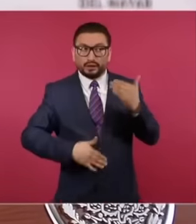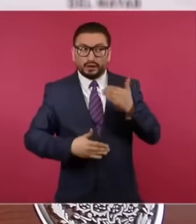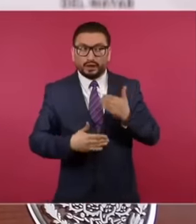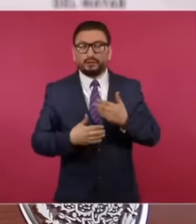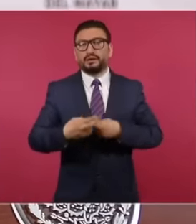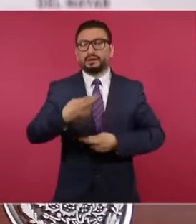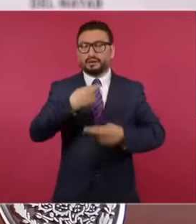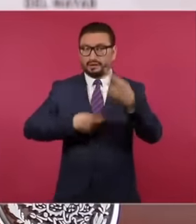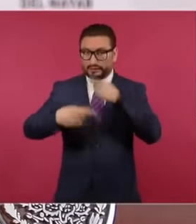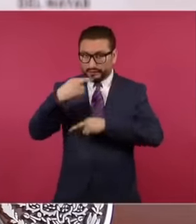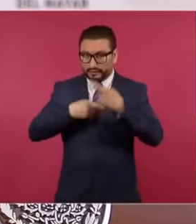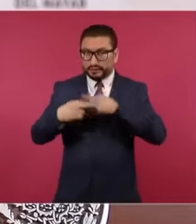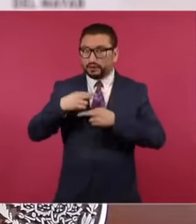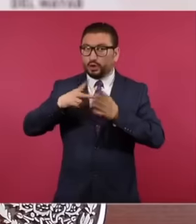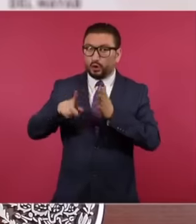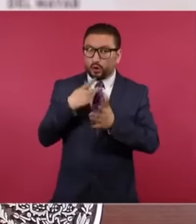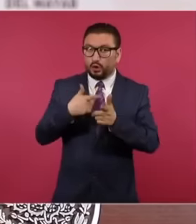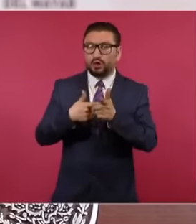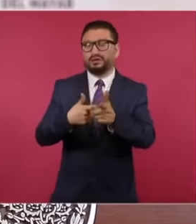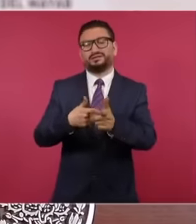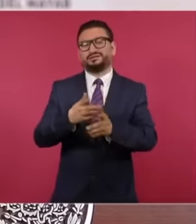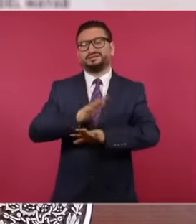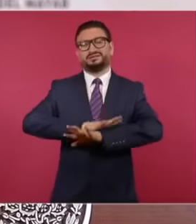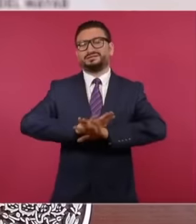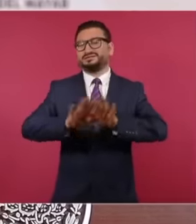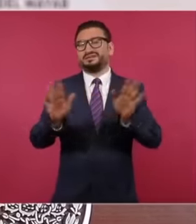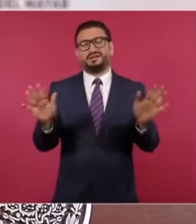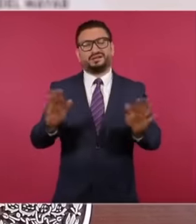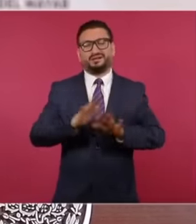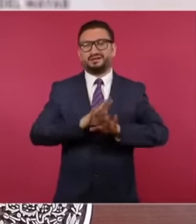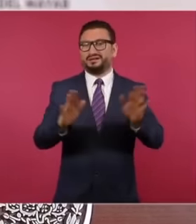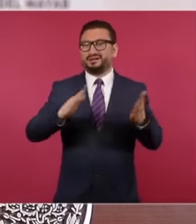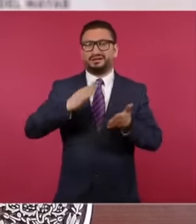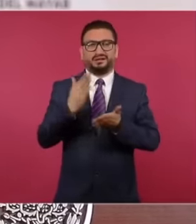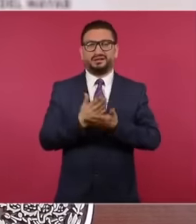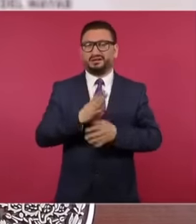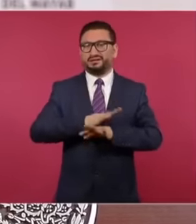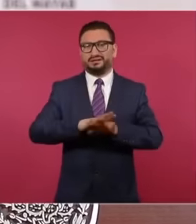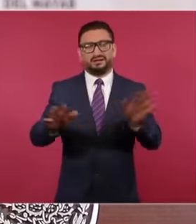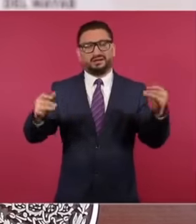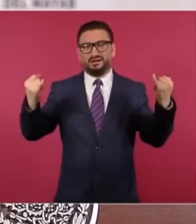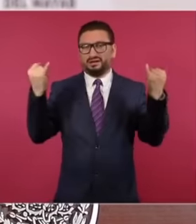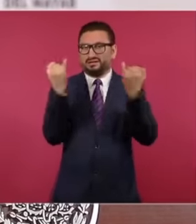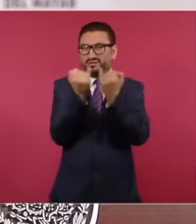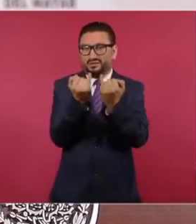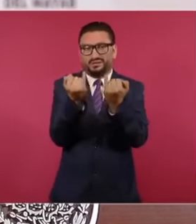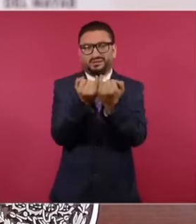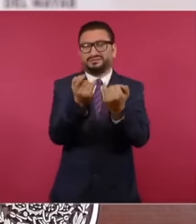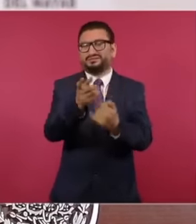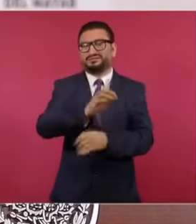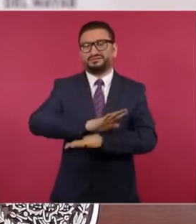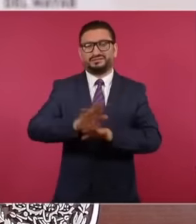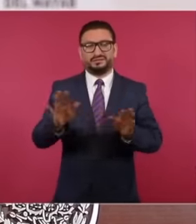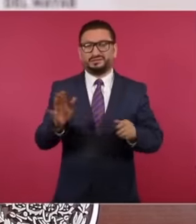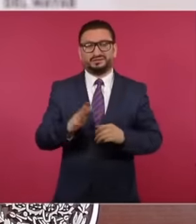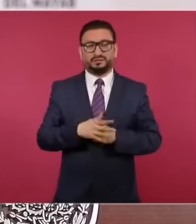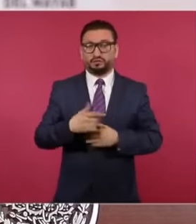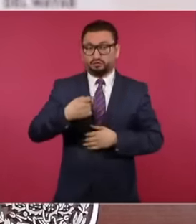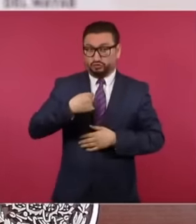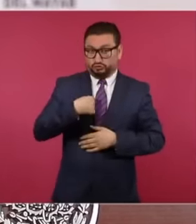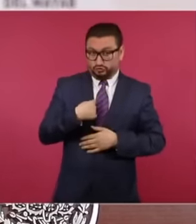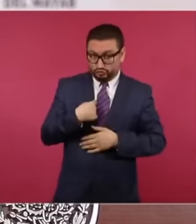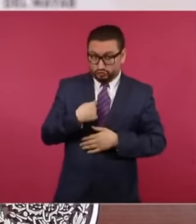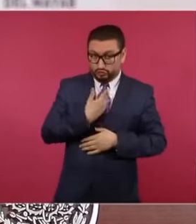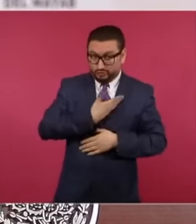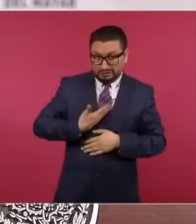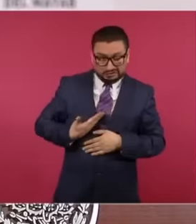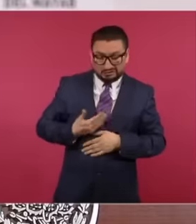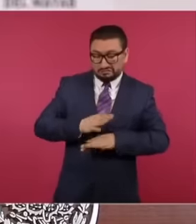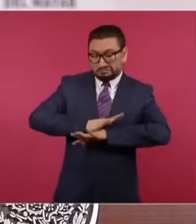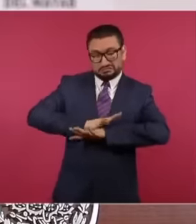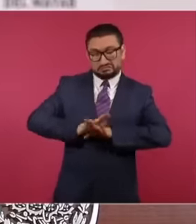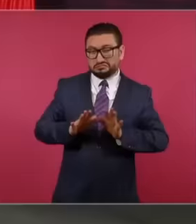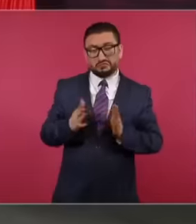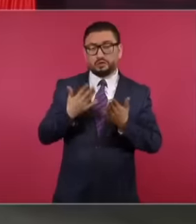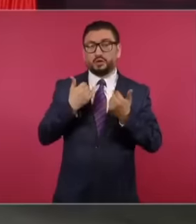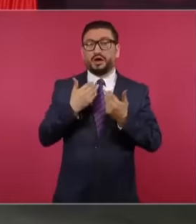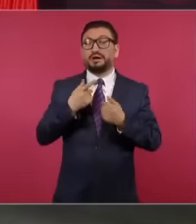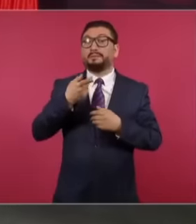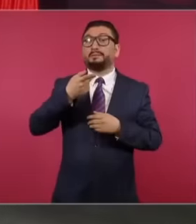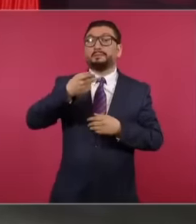, but I'm not going to be there anymore, but this has already changed because the people